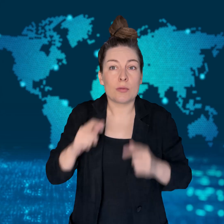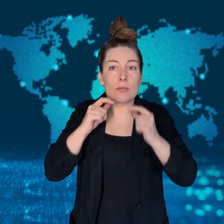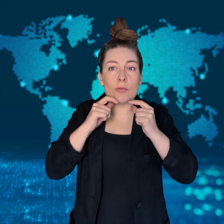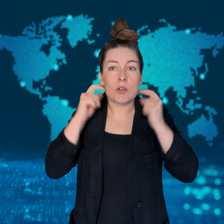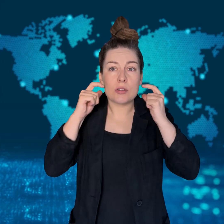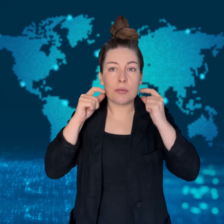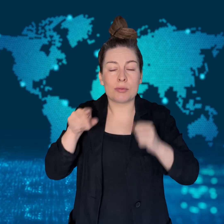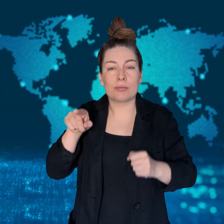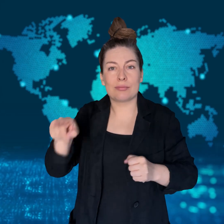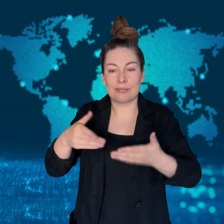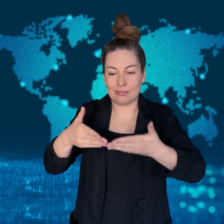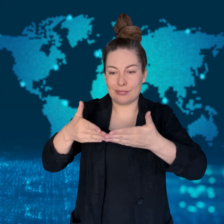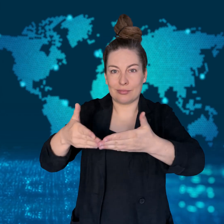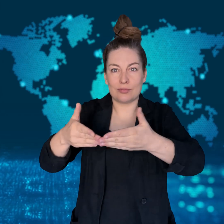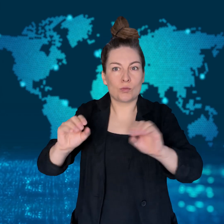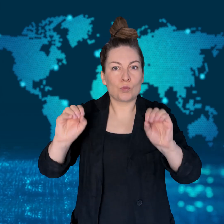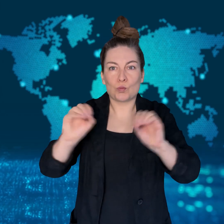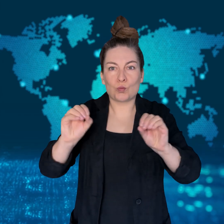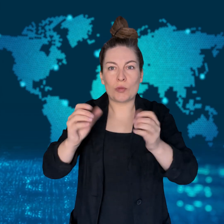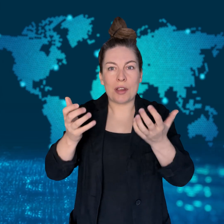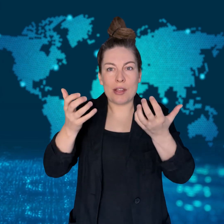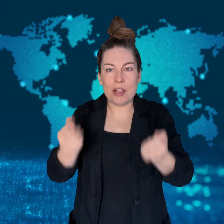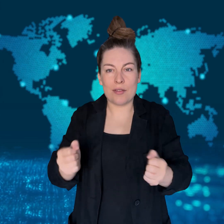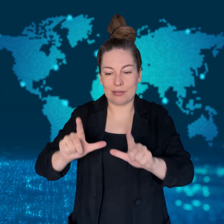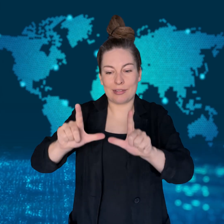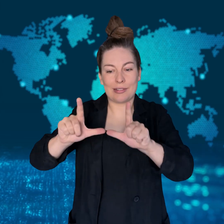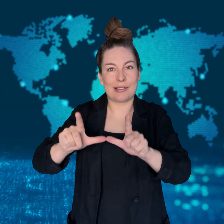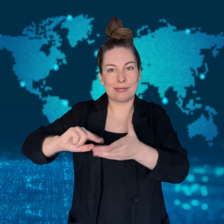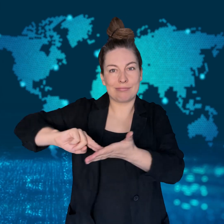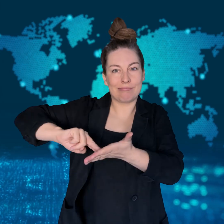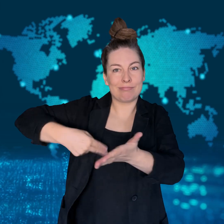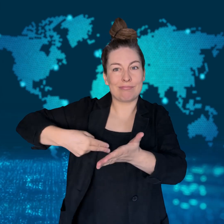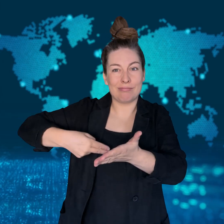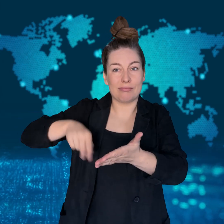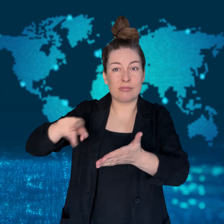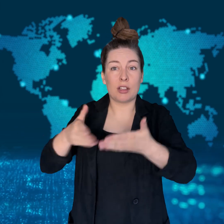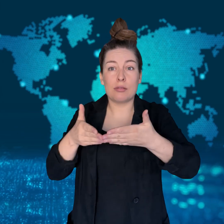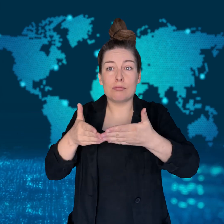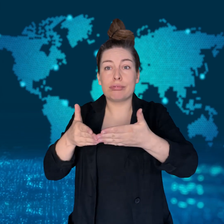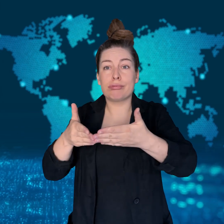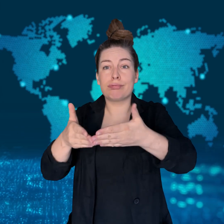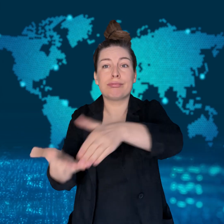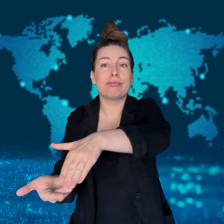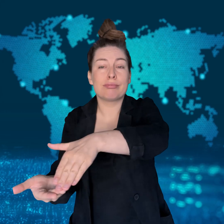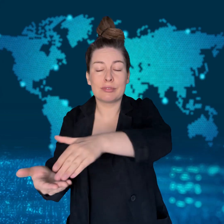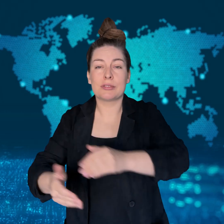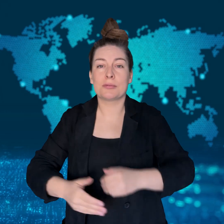Unlicensed ferry boat capsizes